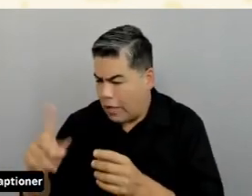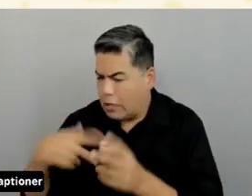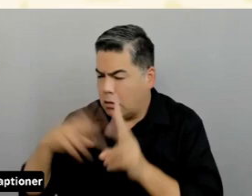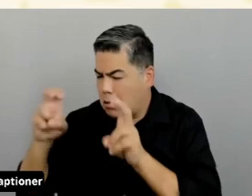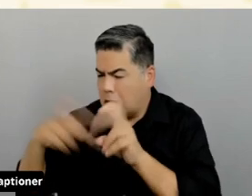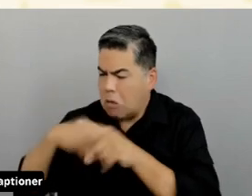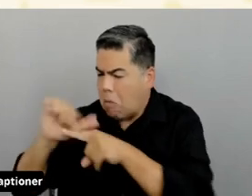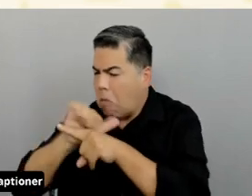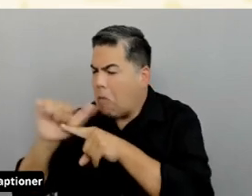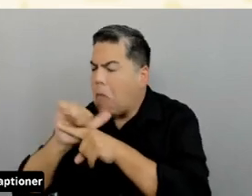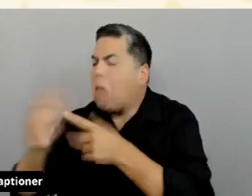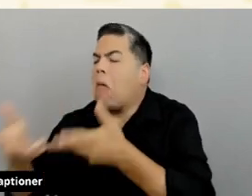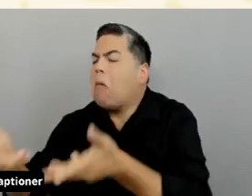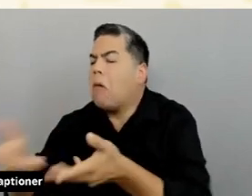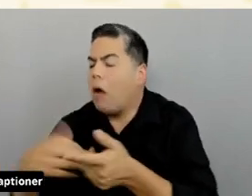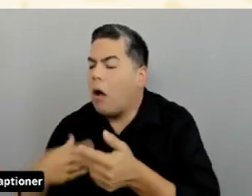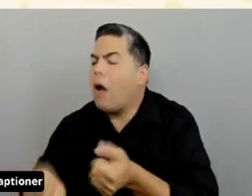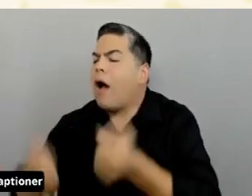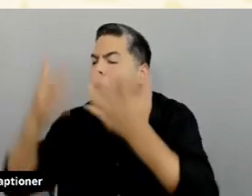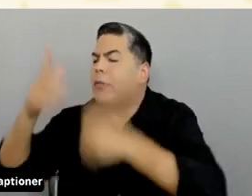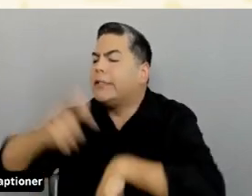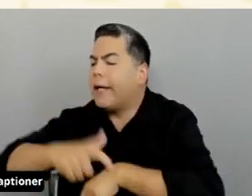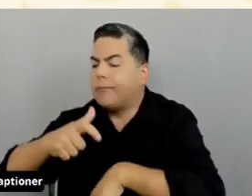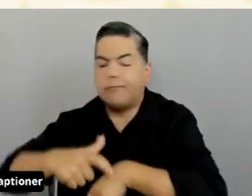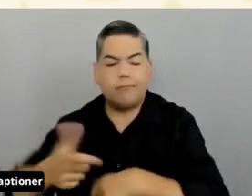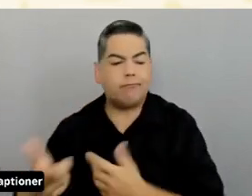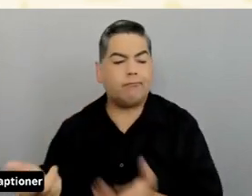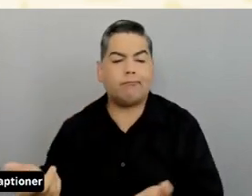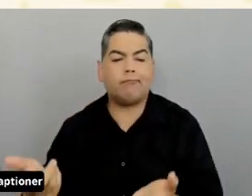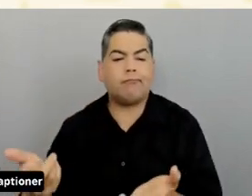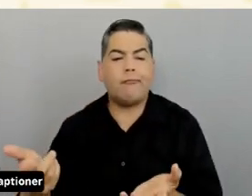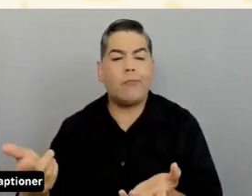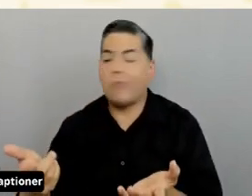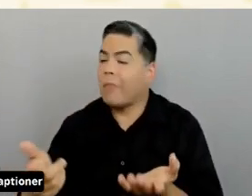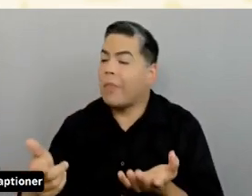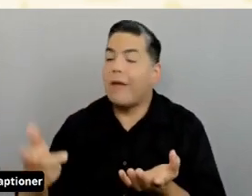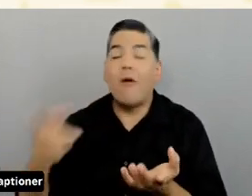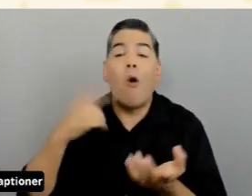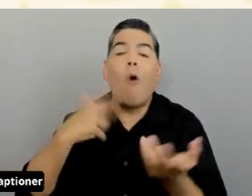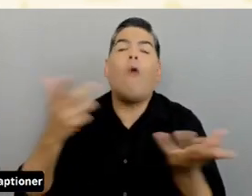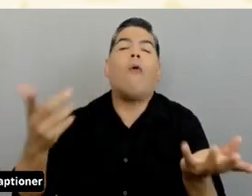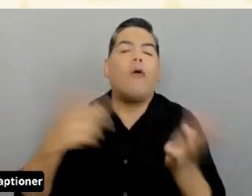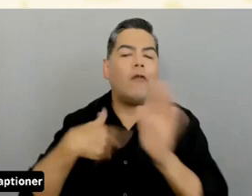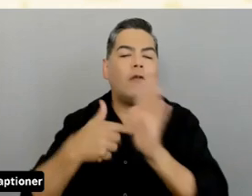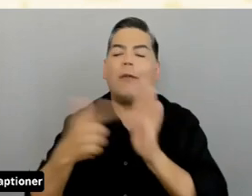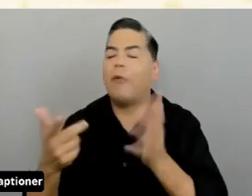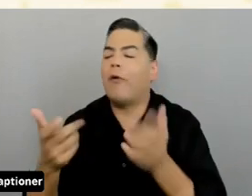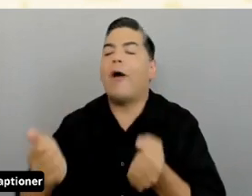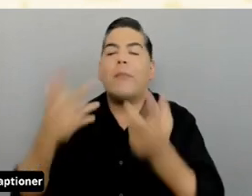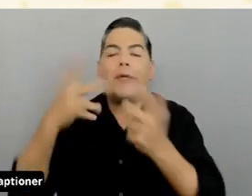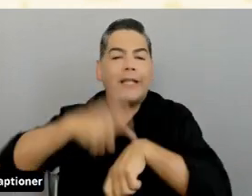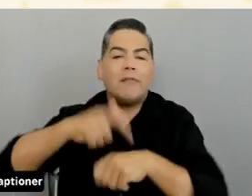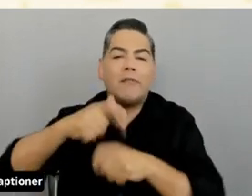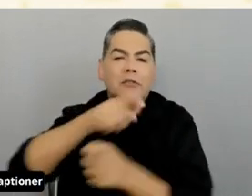So how much time do you take to go to a specific main navigation menu